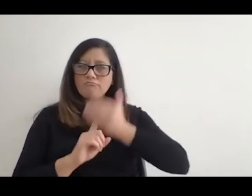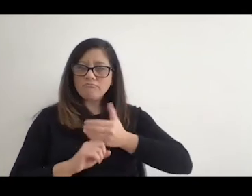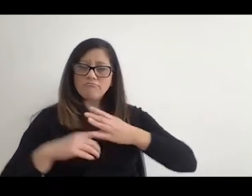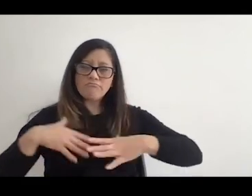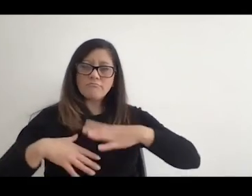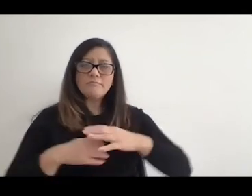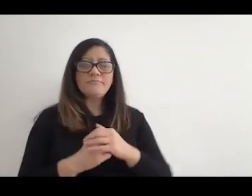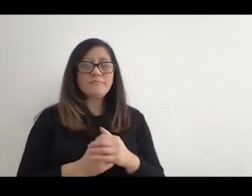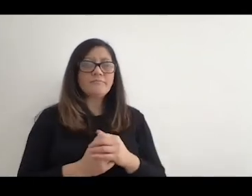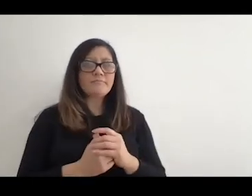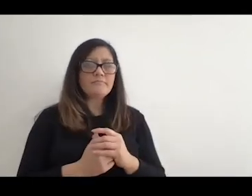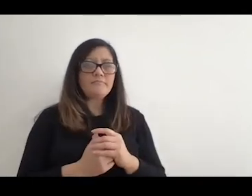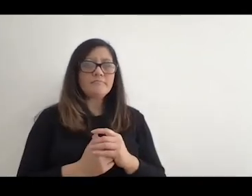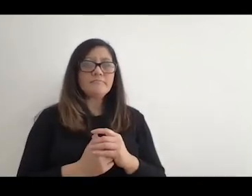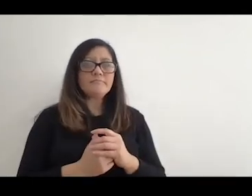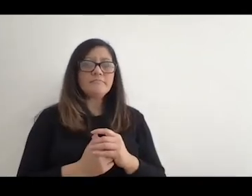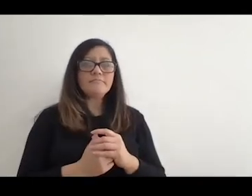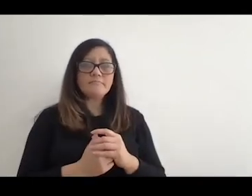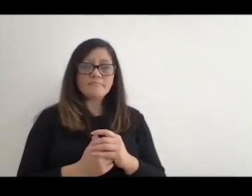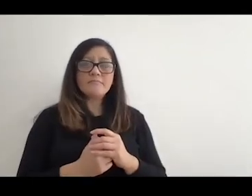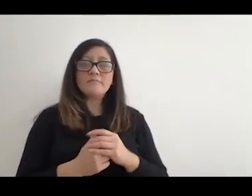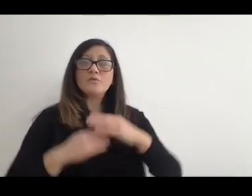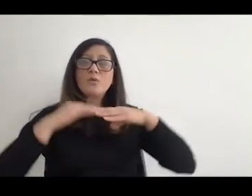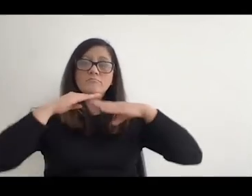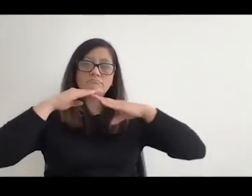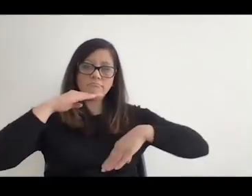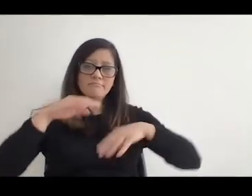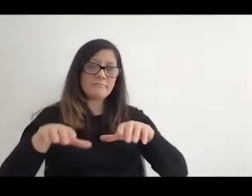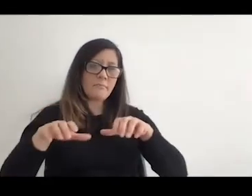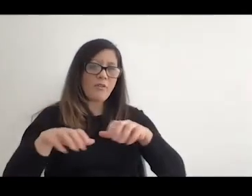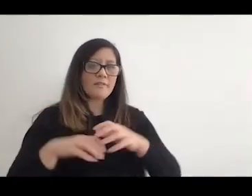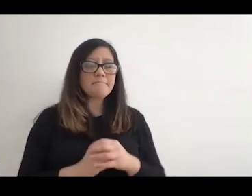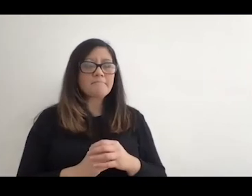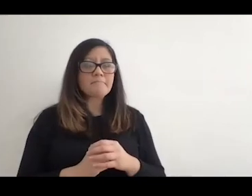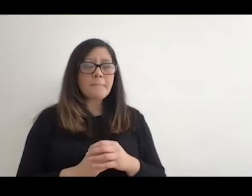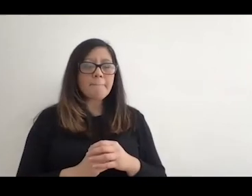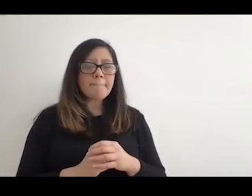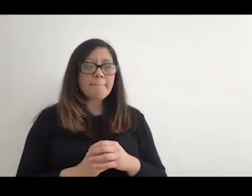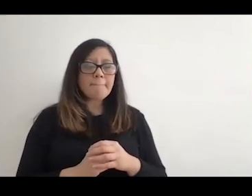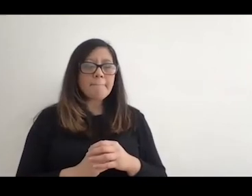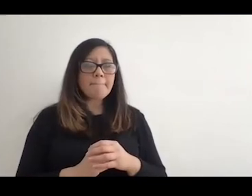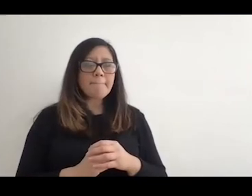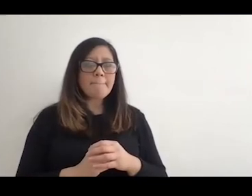she has paralysis from the neck down. And This is why I am so adamant